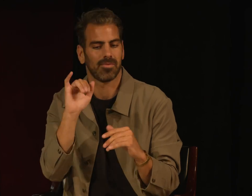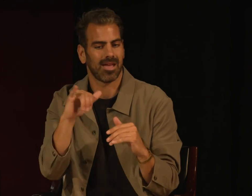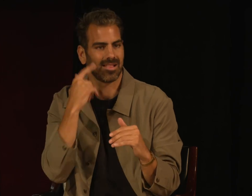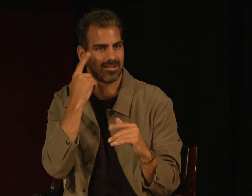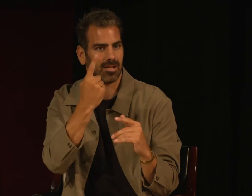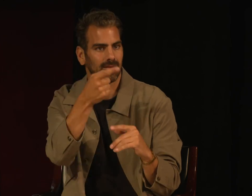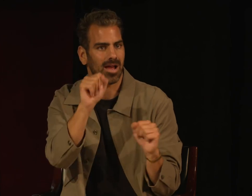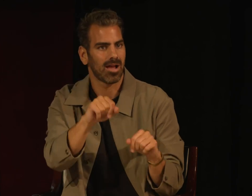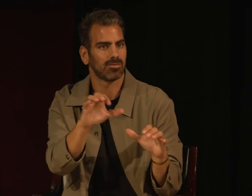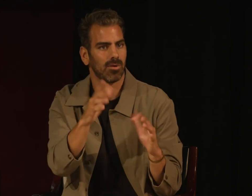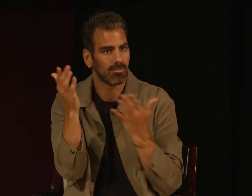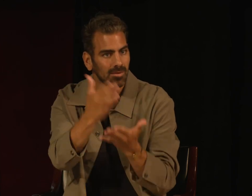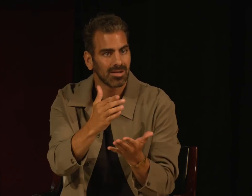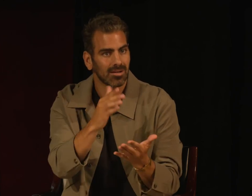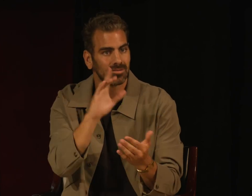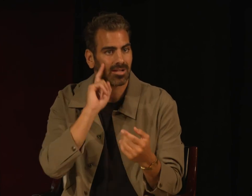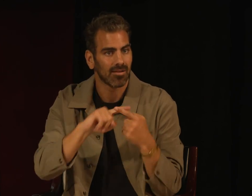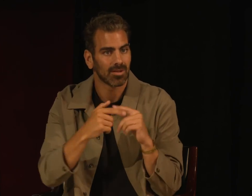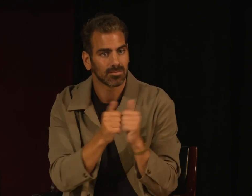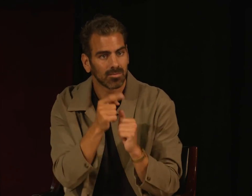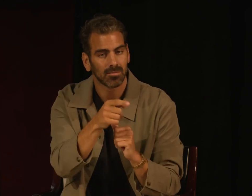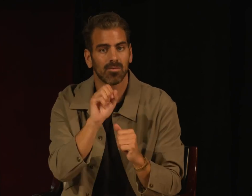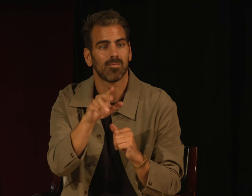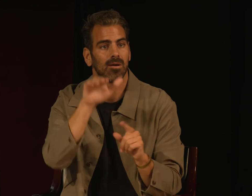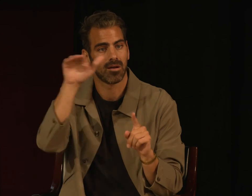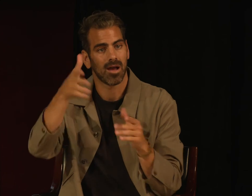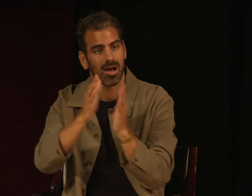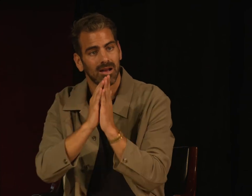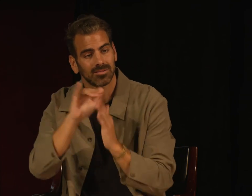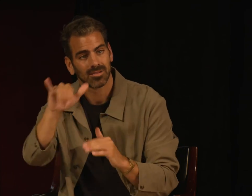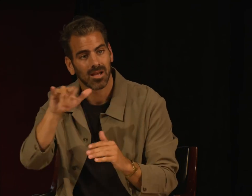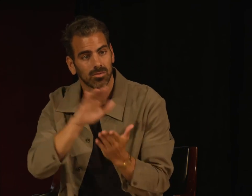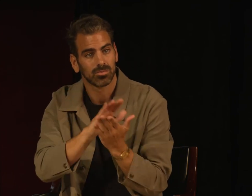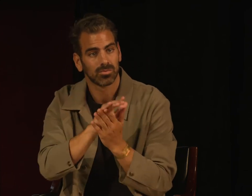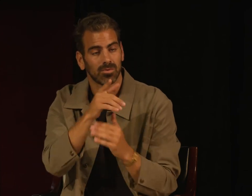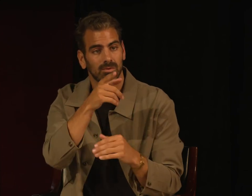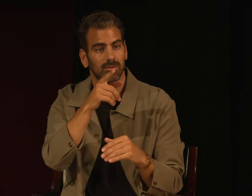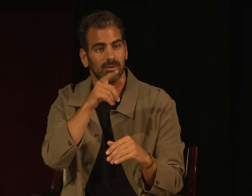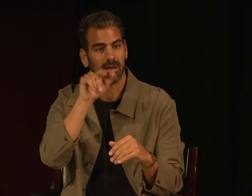That's the goal. And I think bringing Deaf friends with you to those spaces, right.